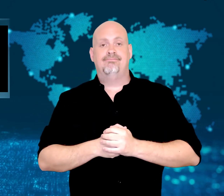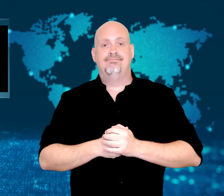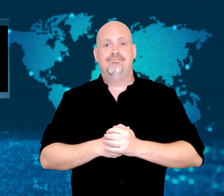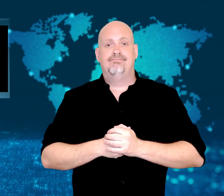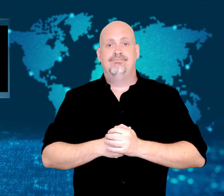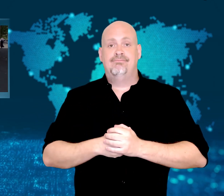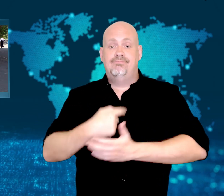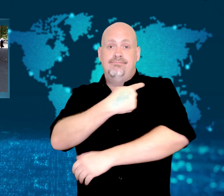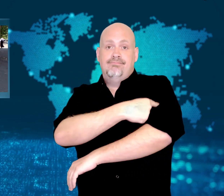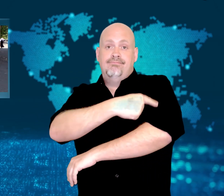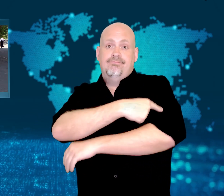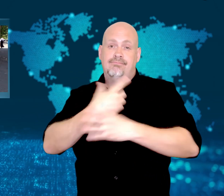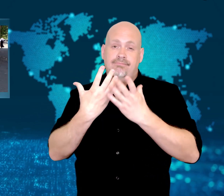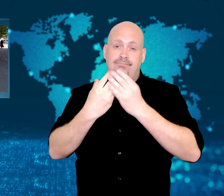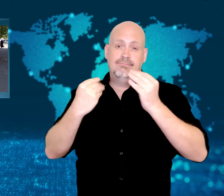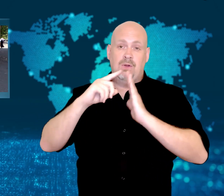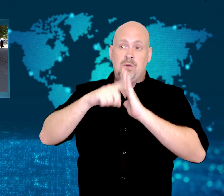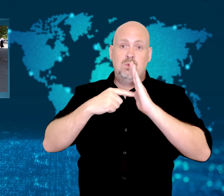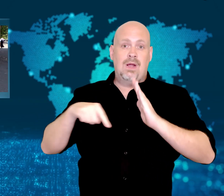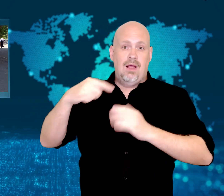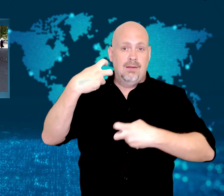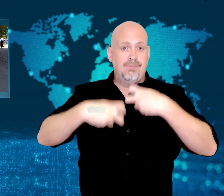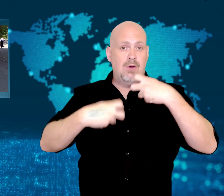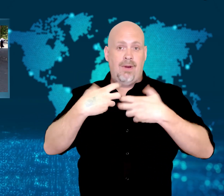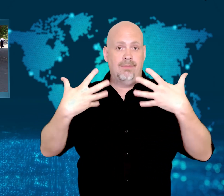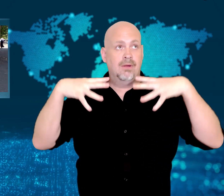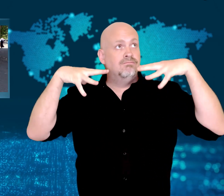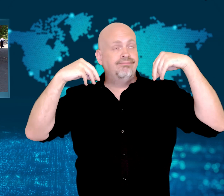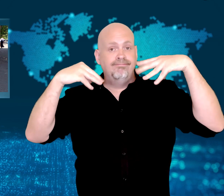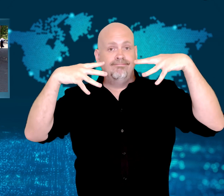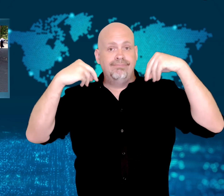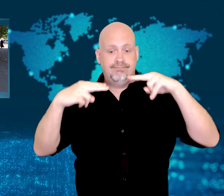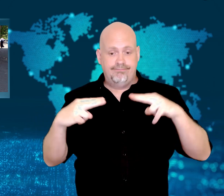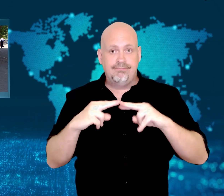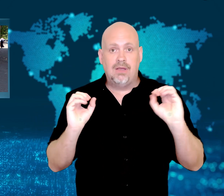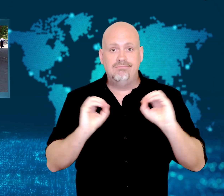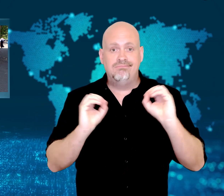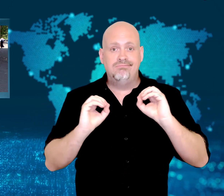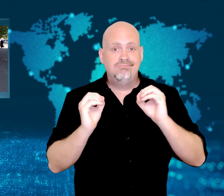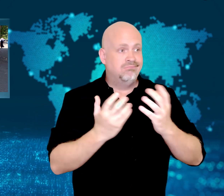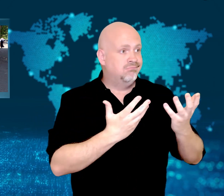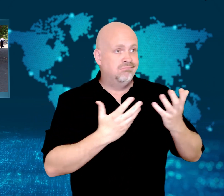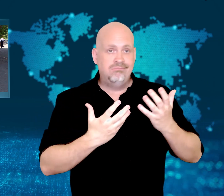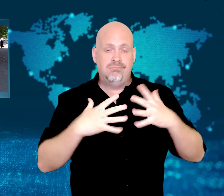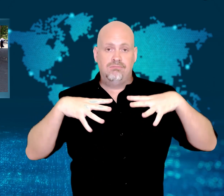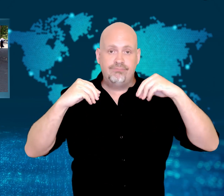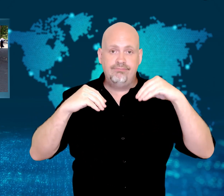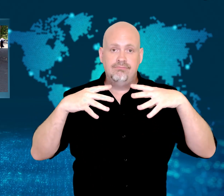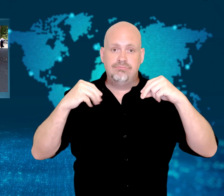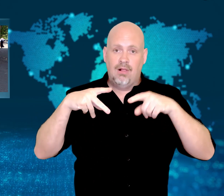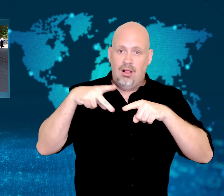The lack of lighting for surgery is a result of long power cuts